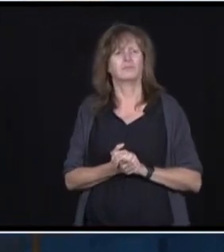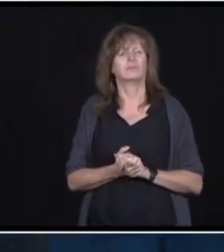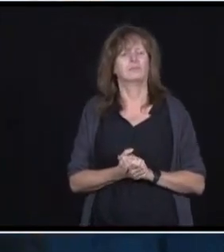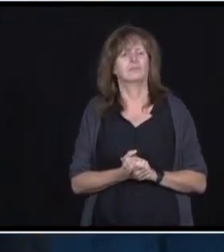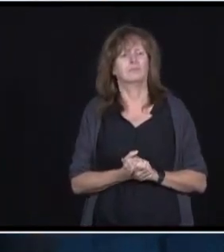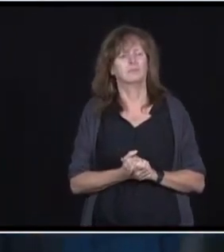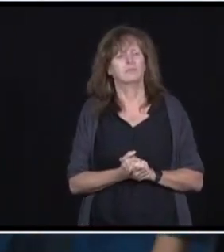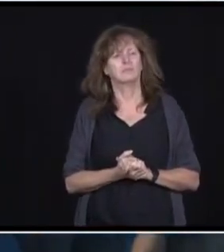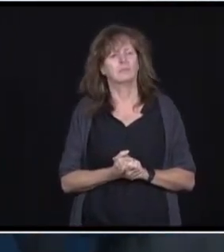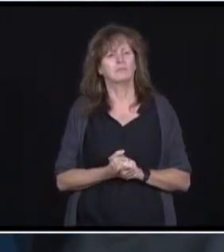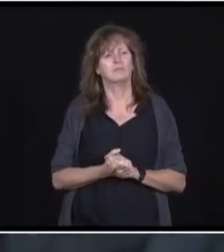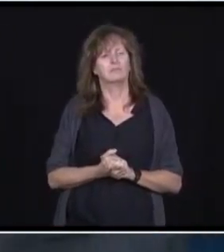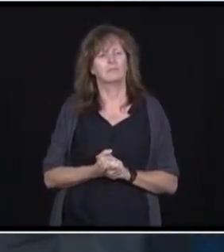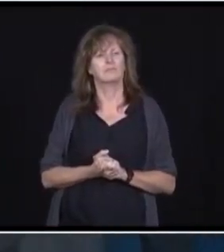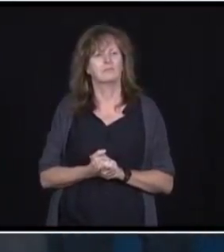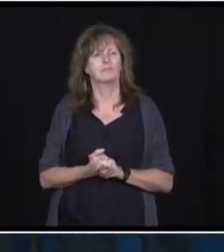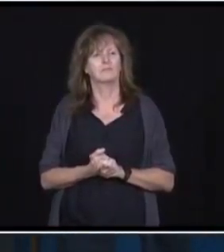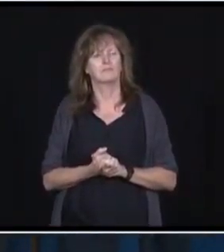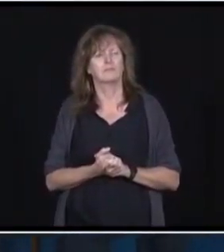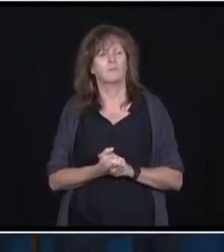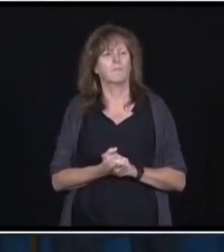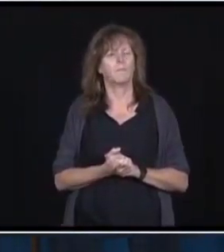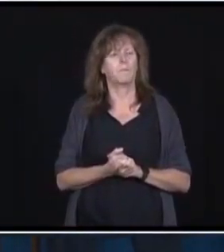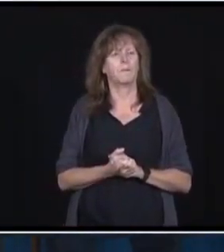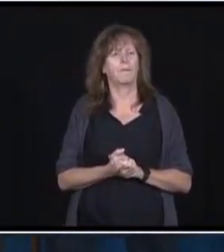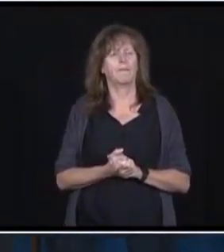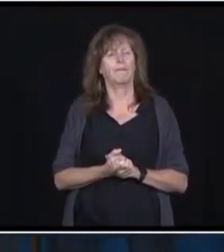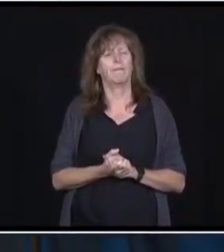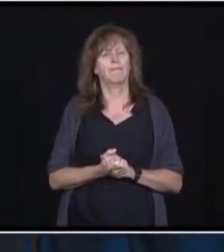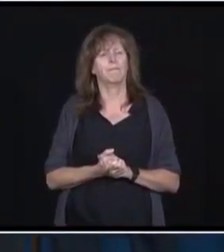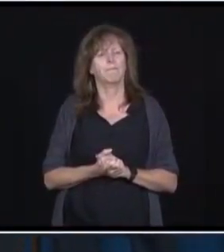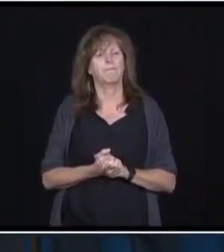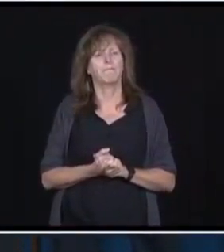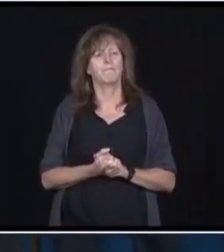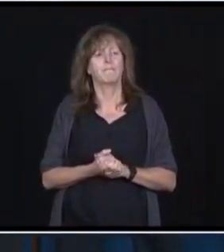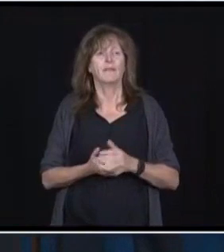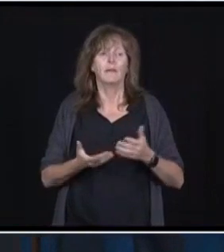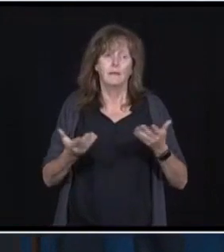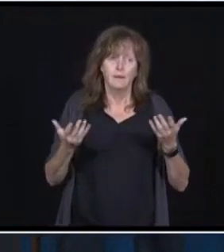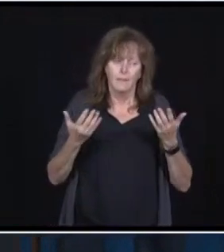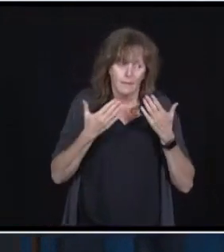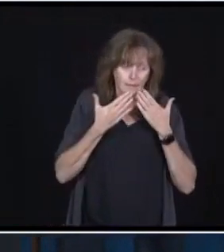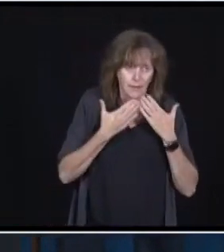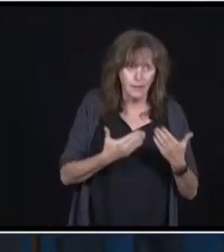They are achieving the physical distancing that is required following the handwashing routine and so on.